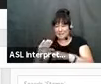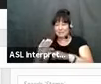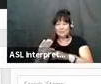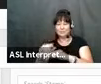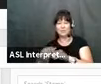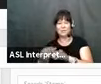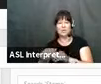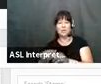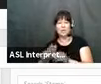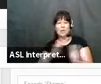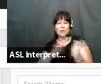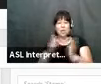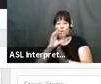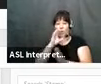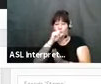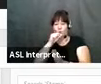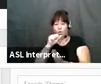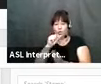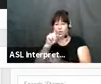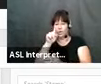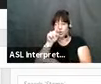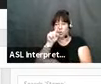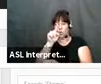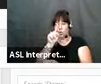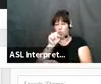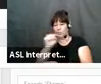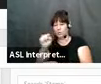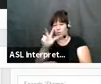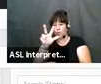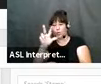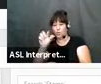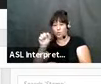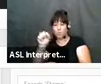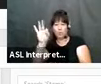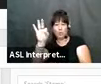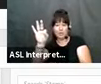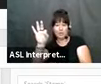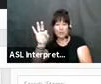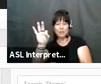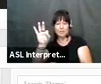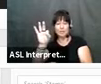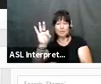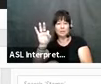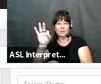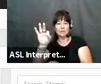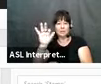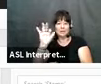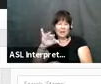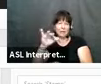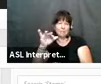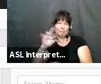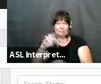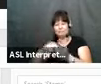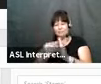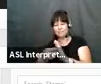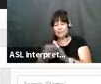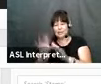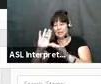point nine to be an orange and less than one case per day per hundred thousand. So that would basically be less than five